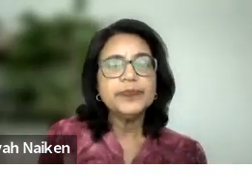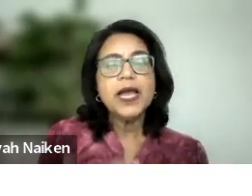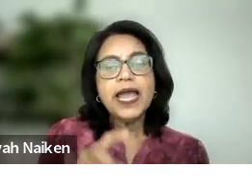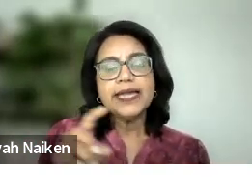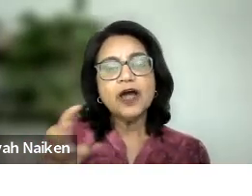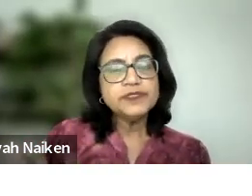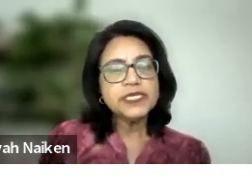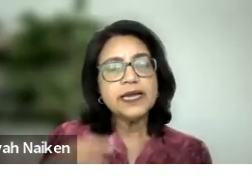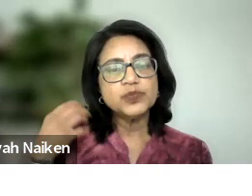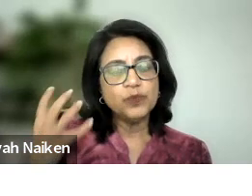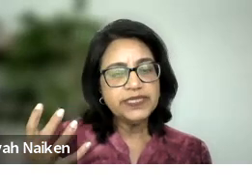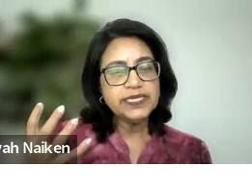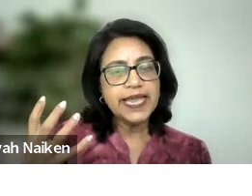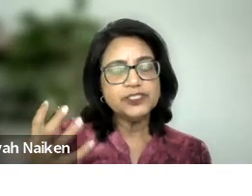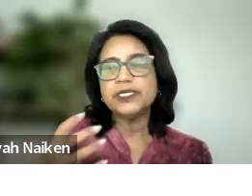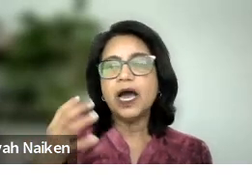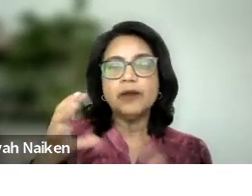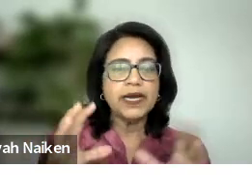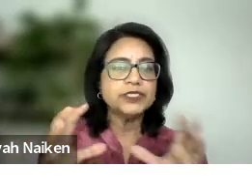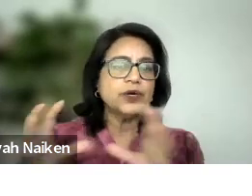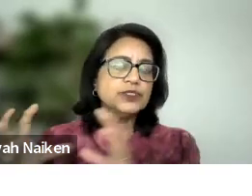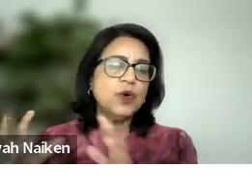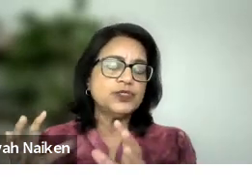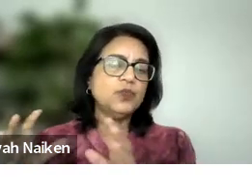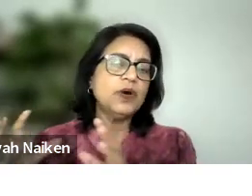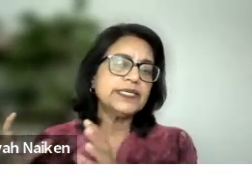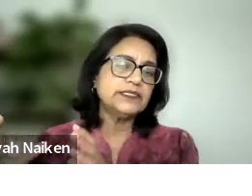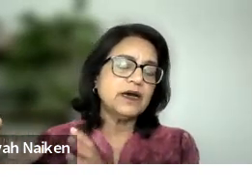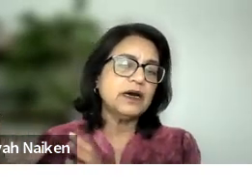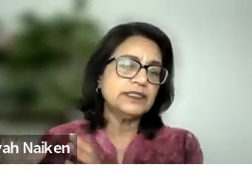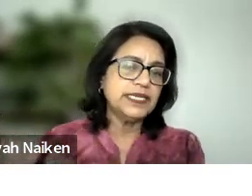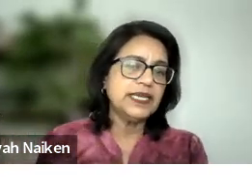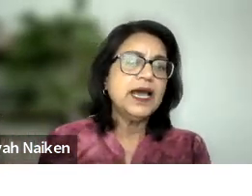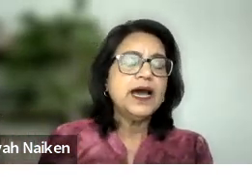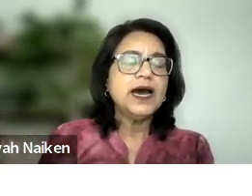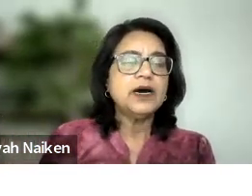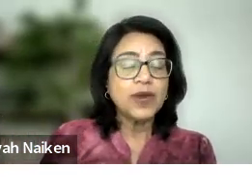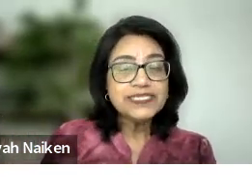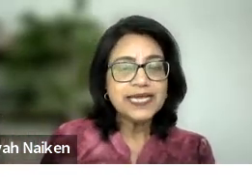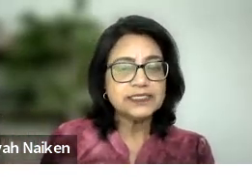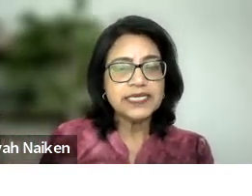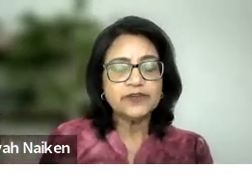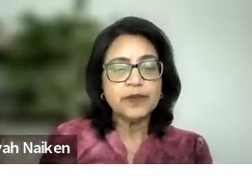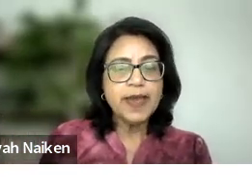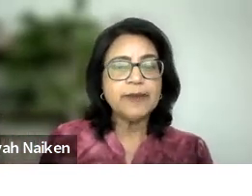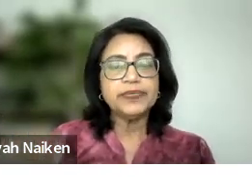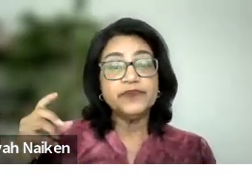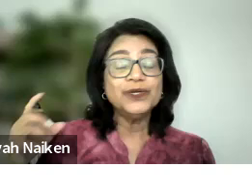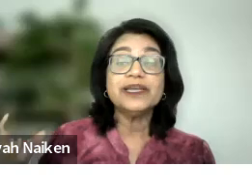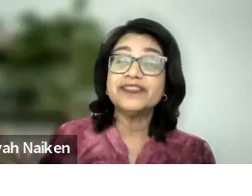And Asia, I think, oftentimes when we think about Asia, w Russia.e think about